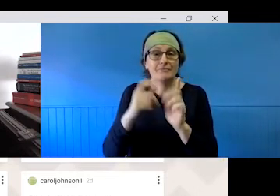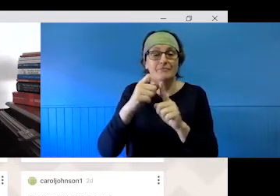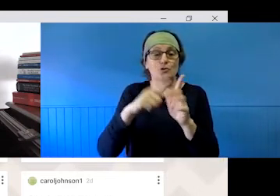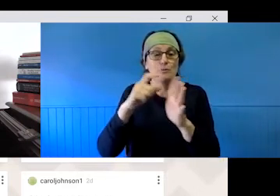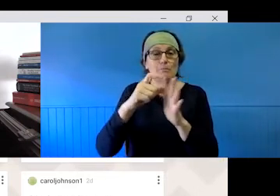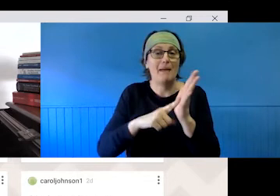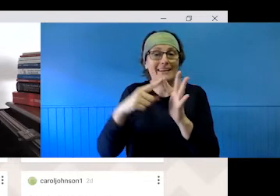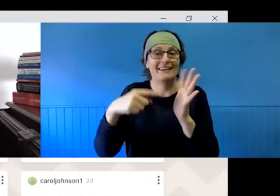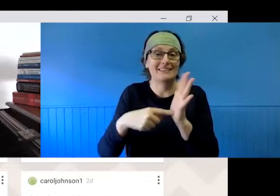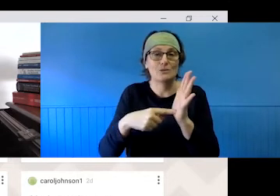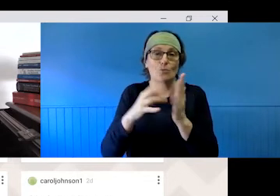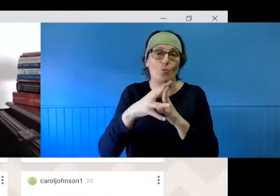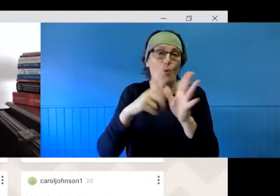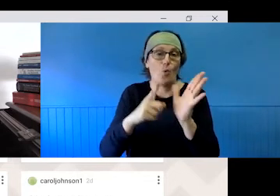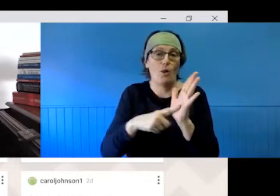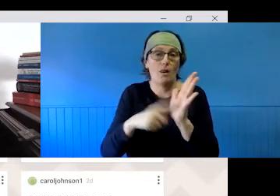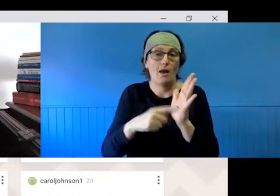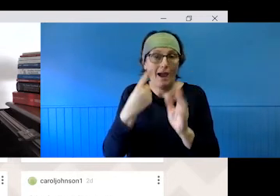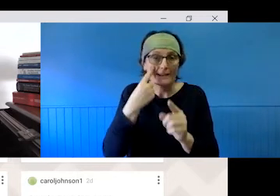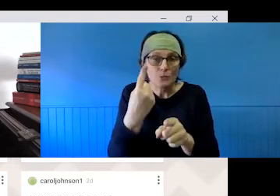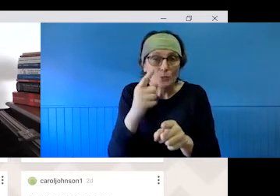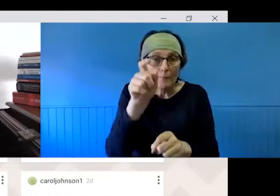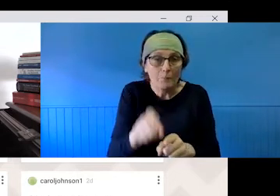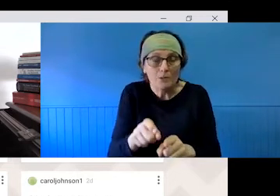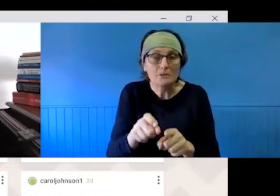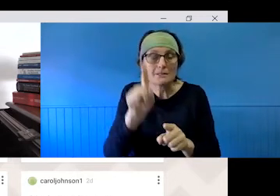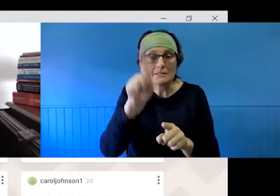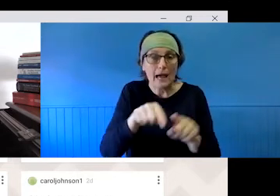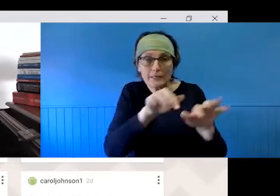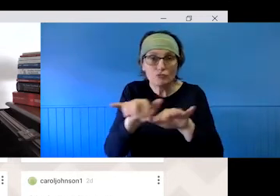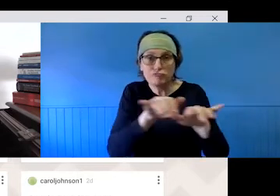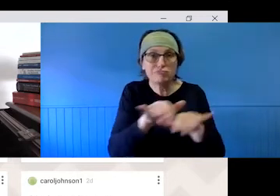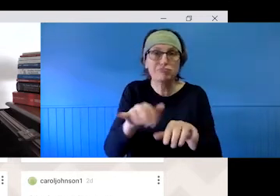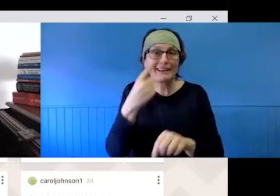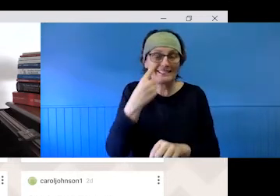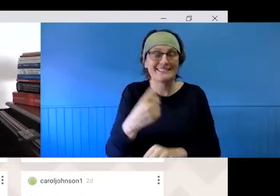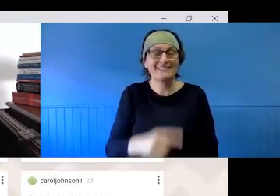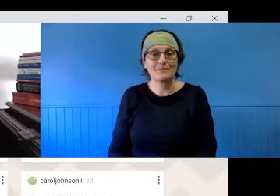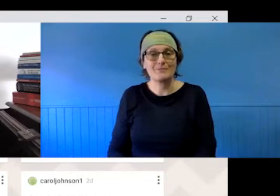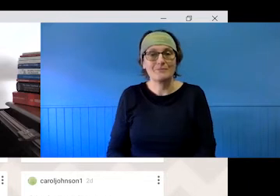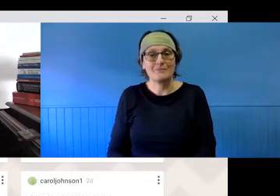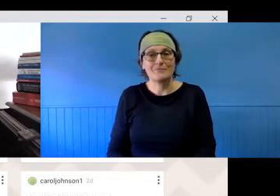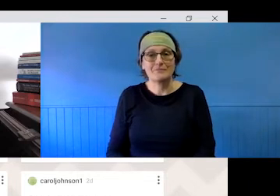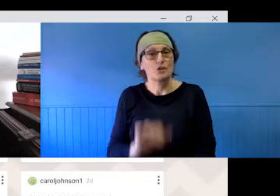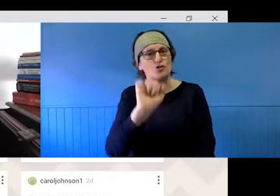the wall, I can see somebody adding in there. What's your favourite